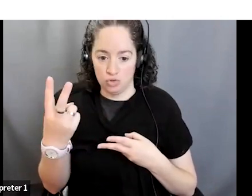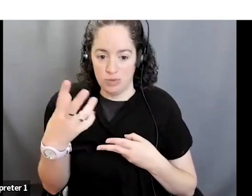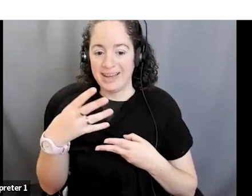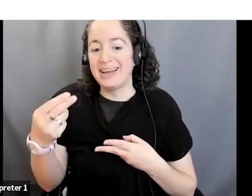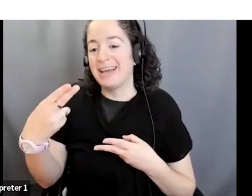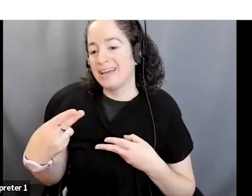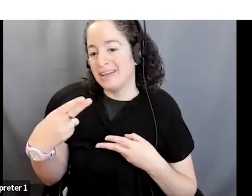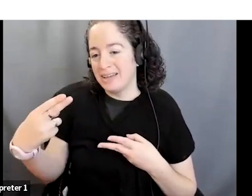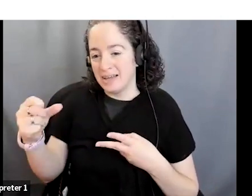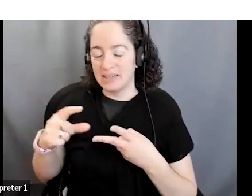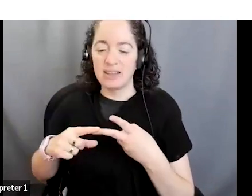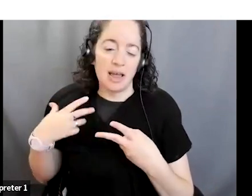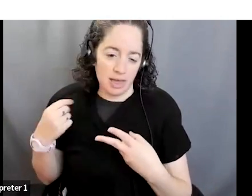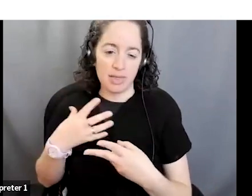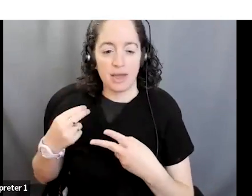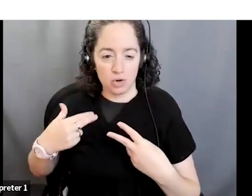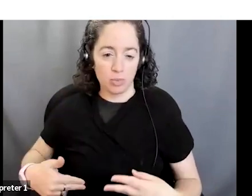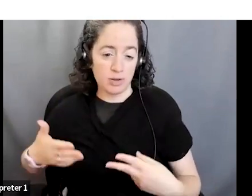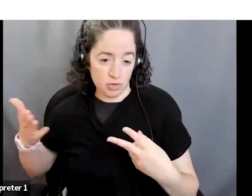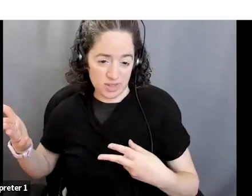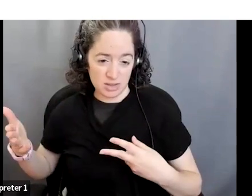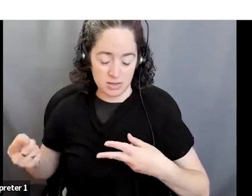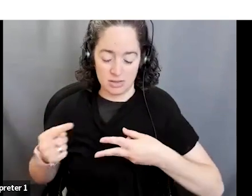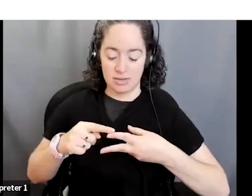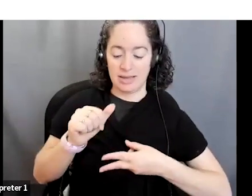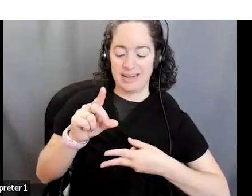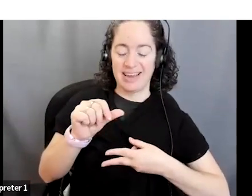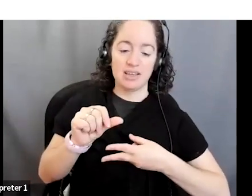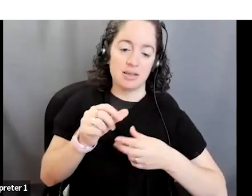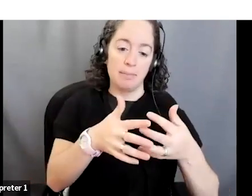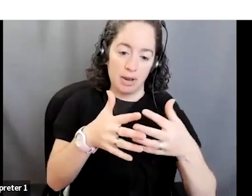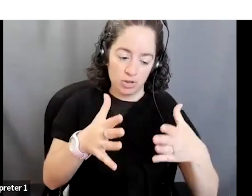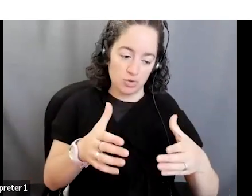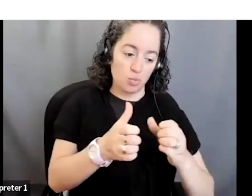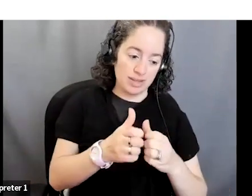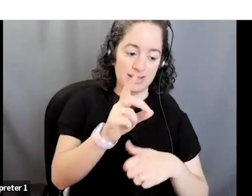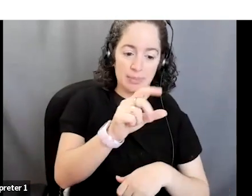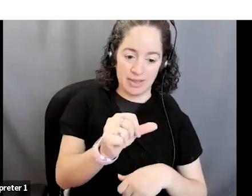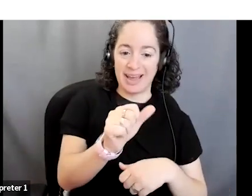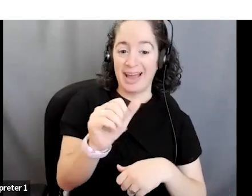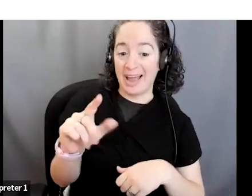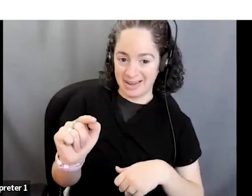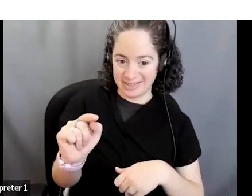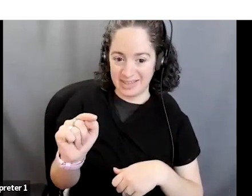and ADA is the Americans with Disabilities Act, those come into effect in early of 2026